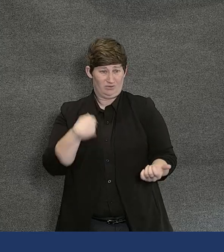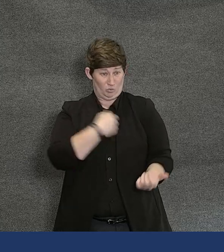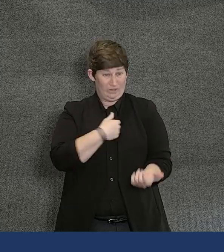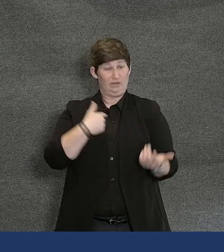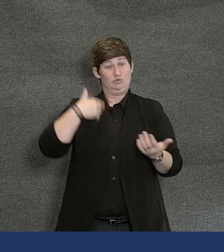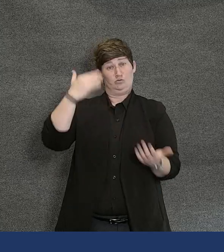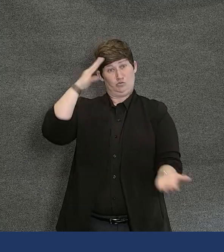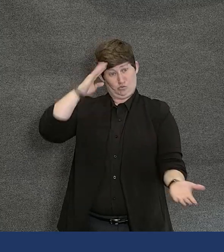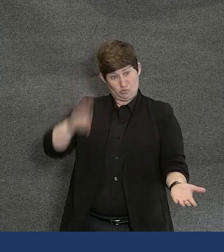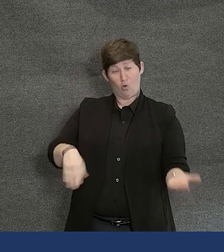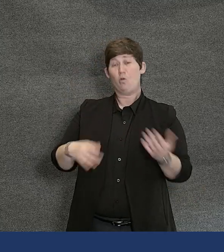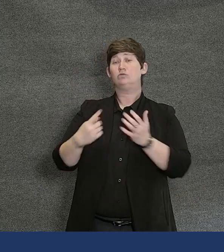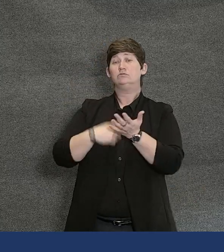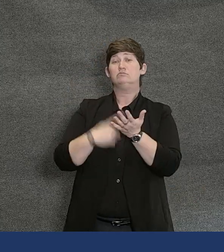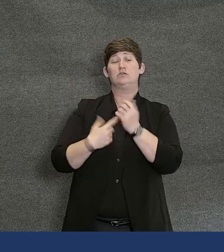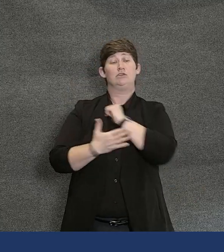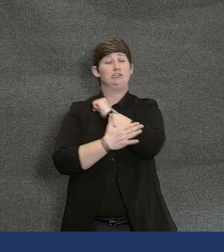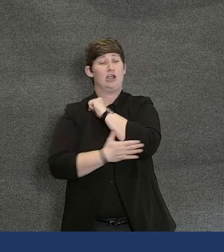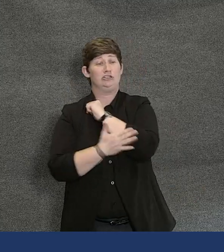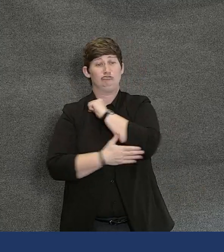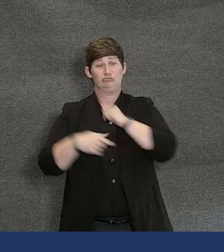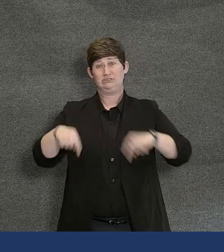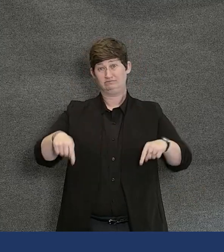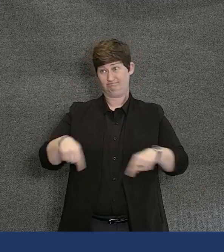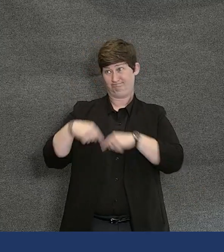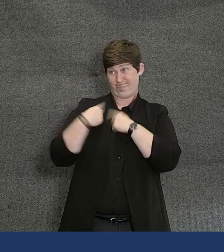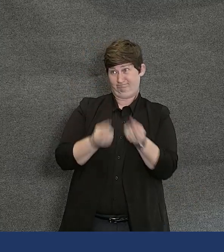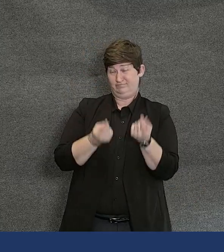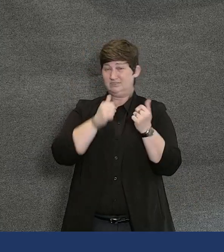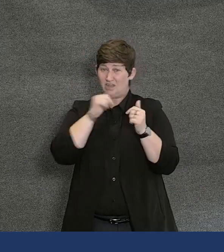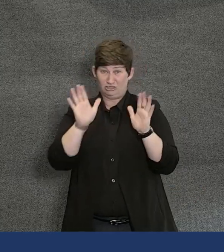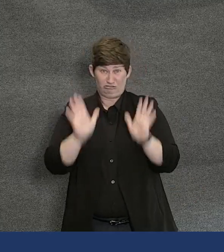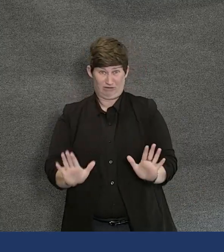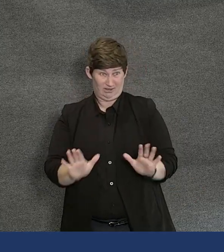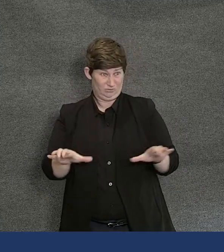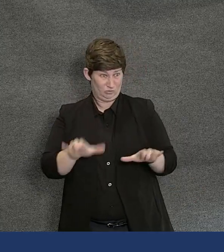And let me just give us a little historical reference setting.